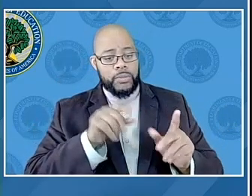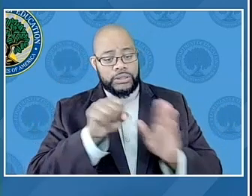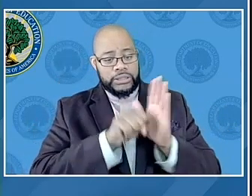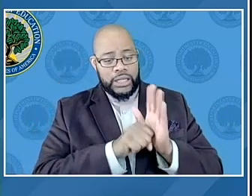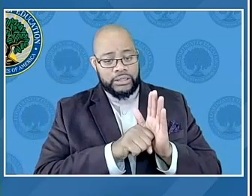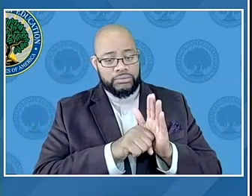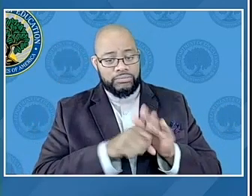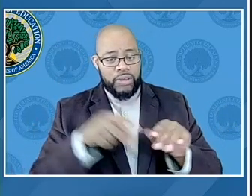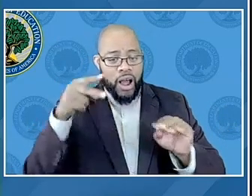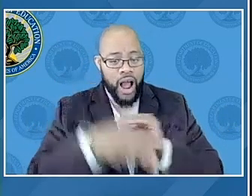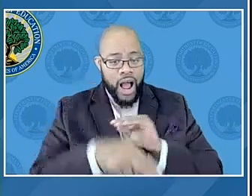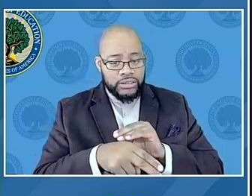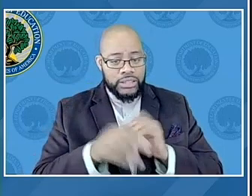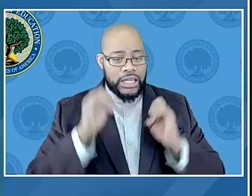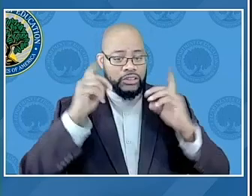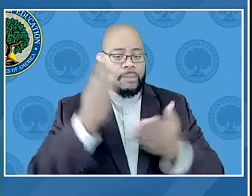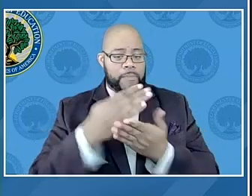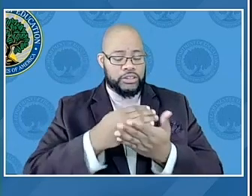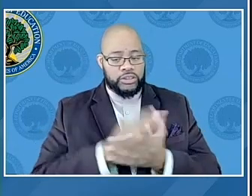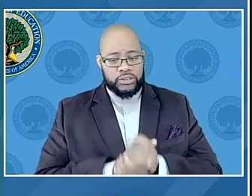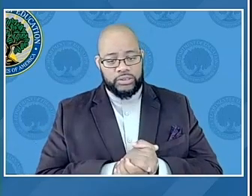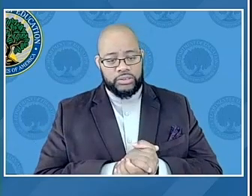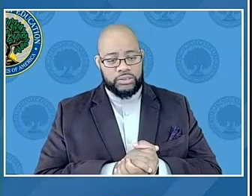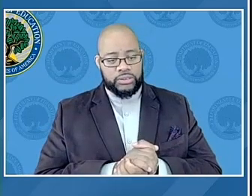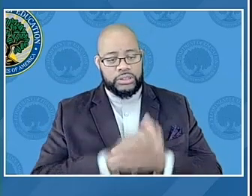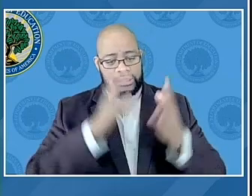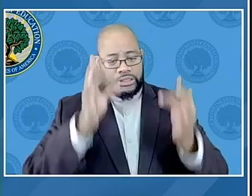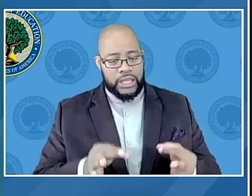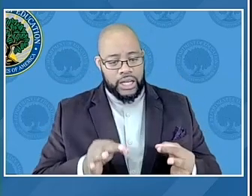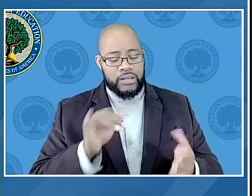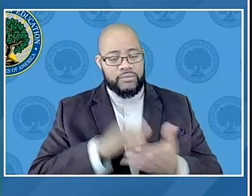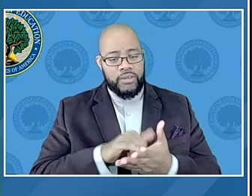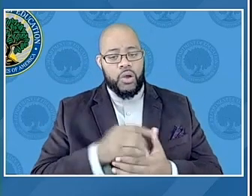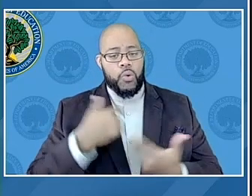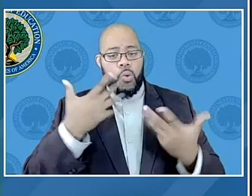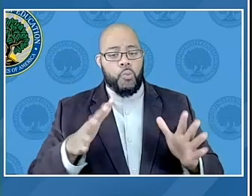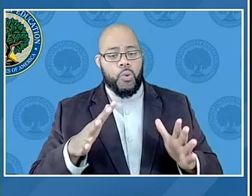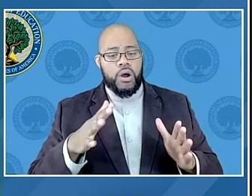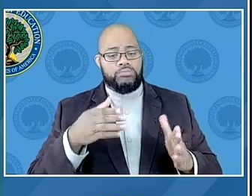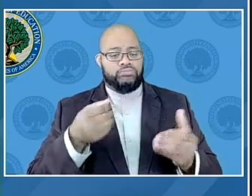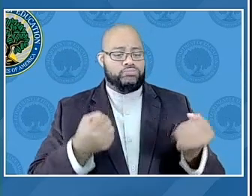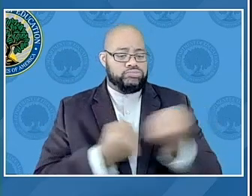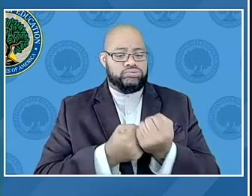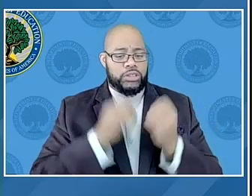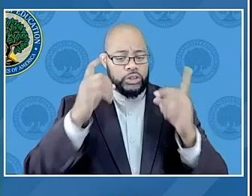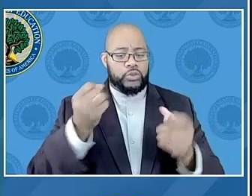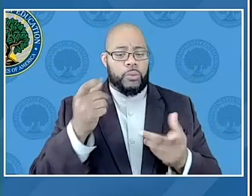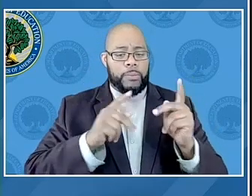education budgets and deciding that we don't want to fund education so people can take it on debt?